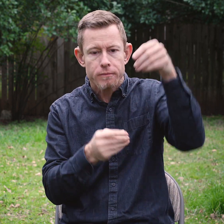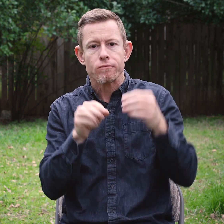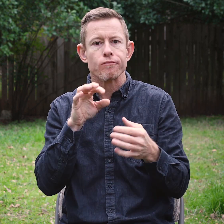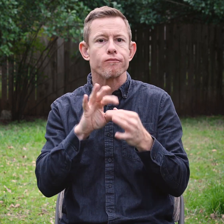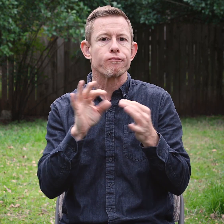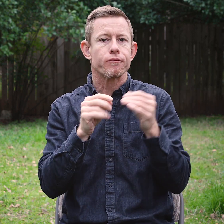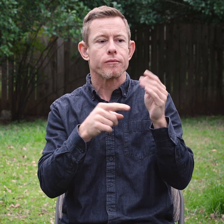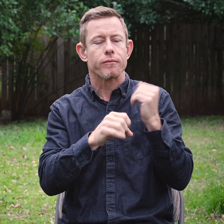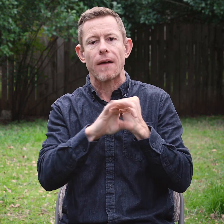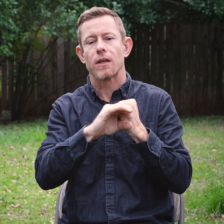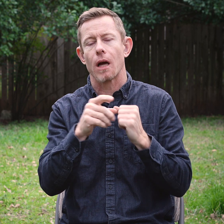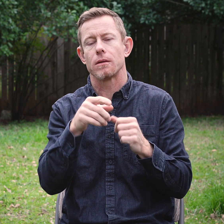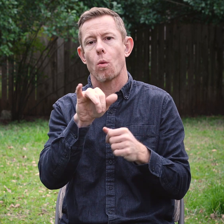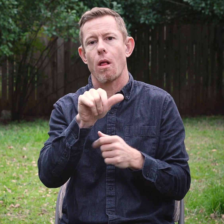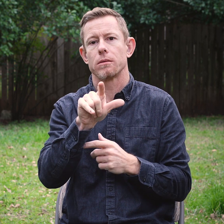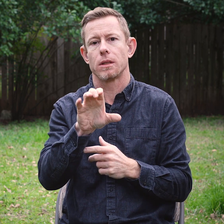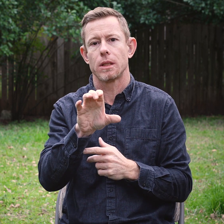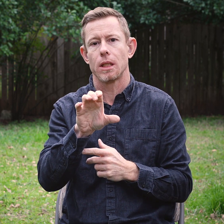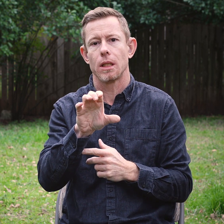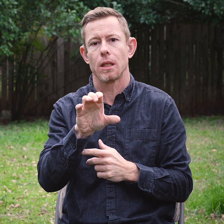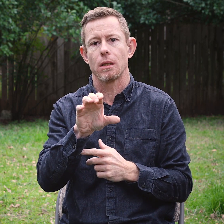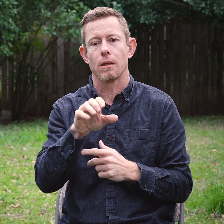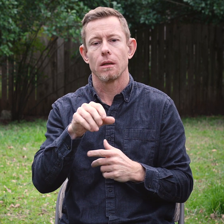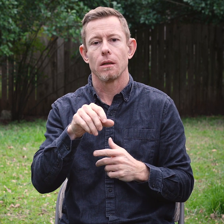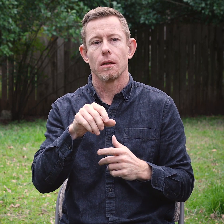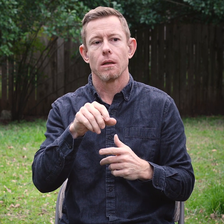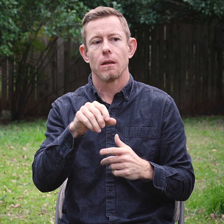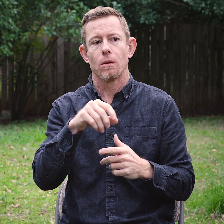She happened upon a brochure for YLC, which is a Youth Leadership Camp.